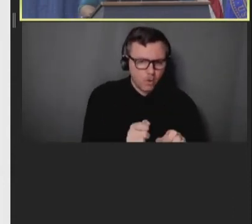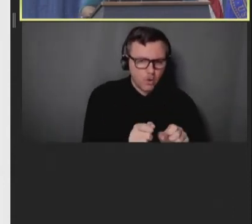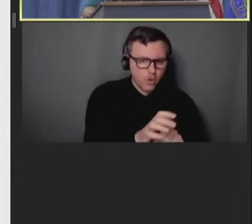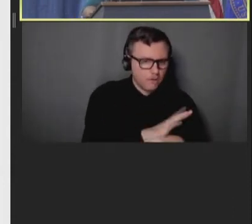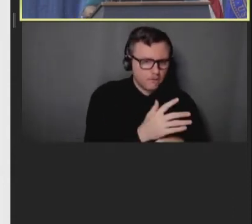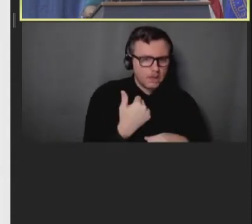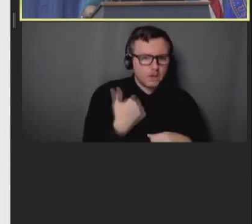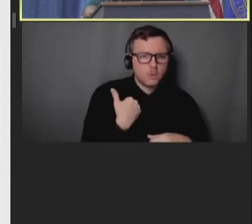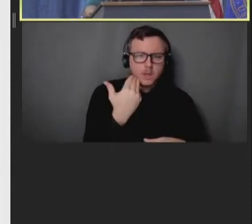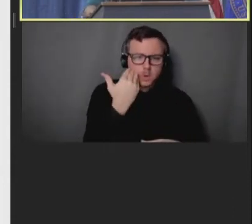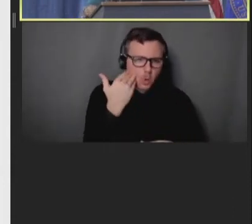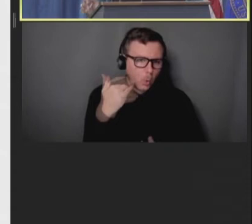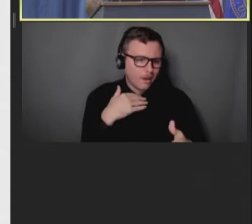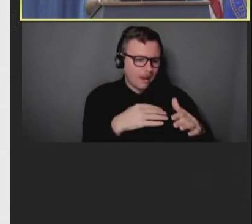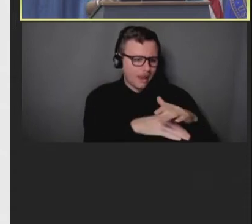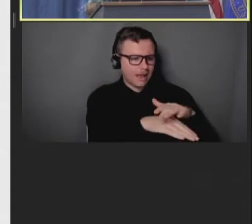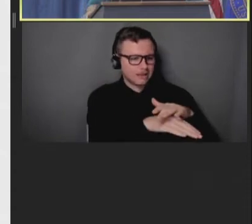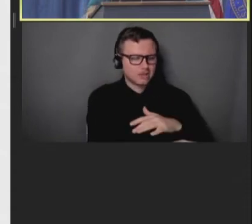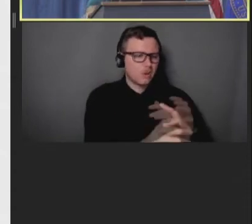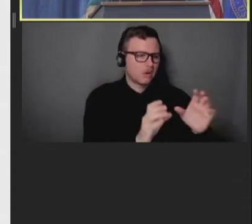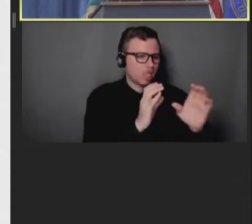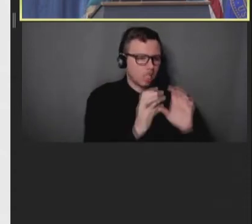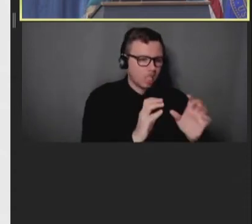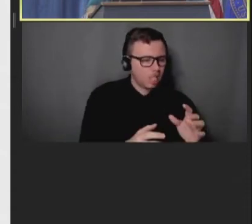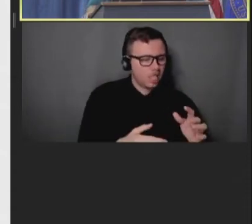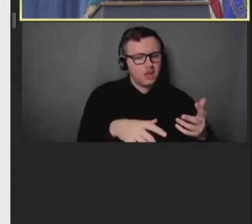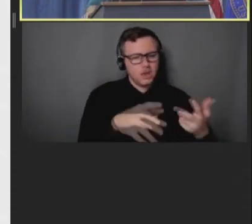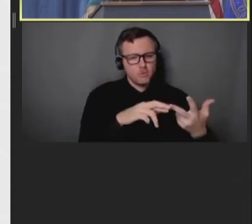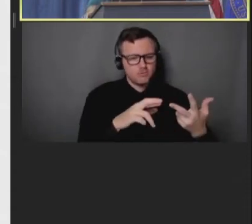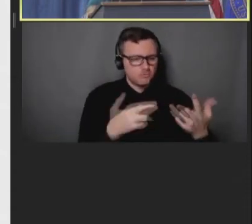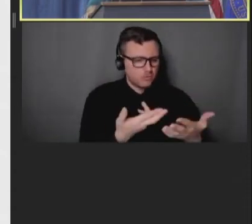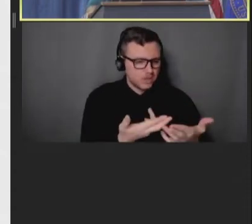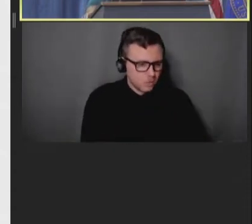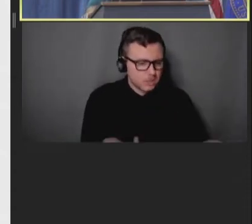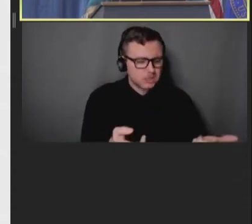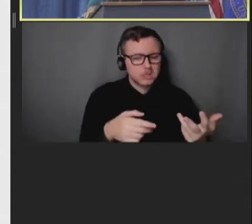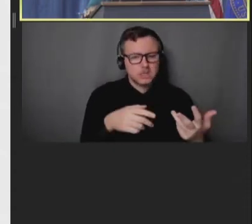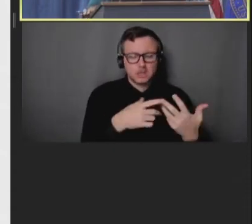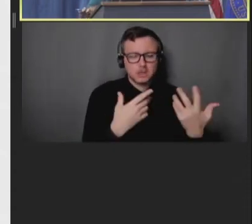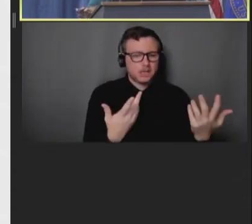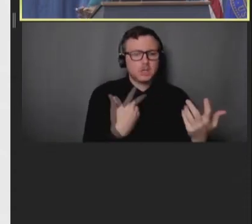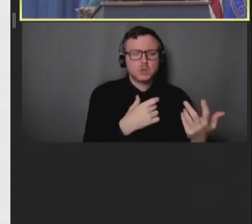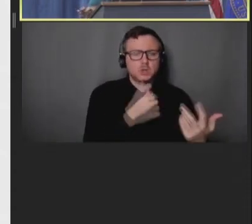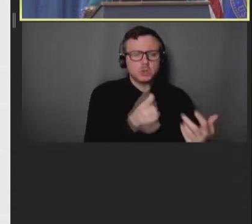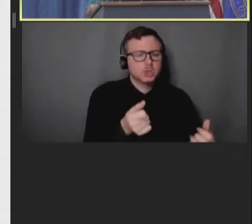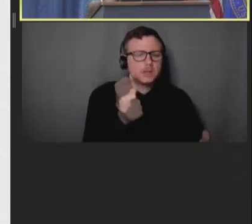had the access issues. We knew we didn't have the resources. And so, it should not be surprised -- a